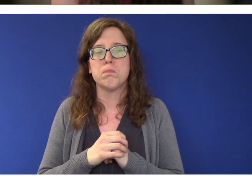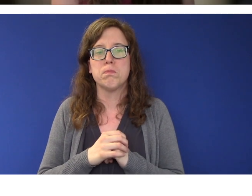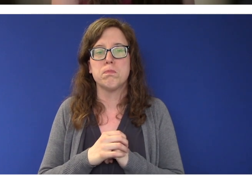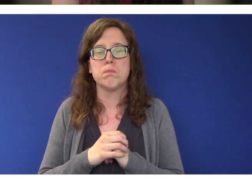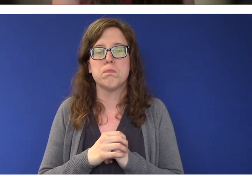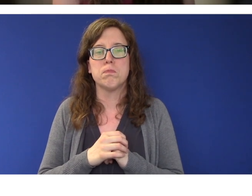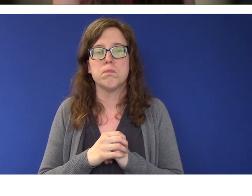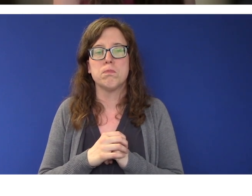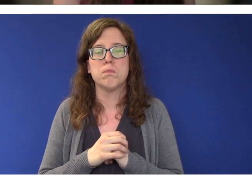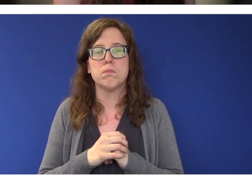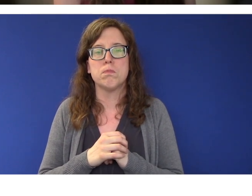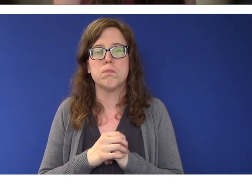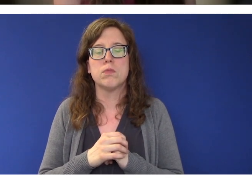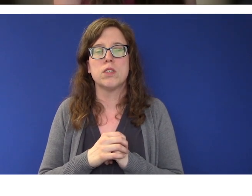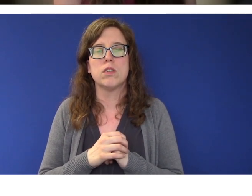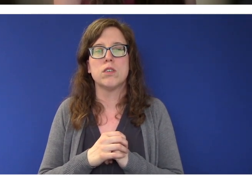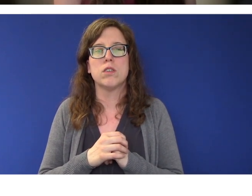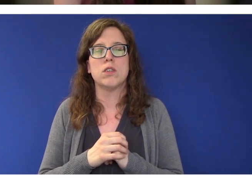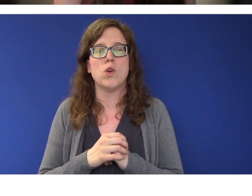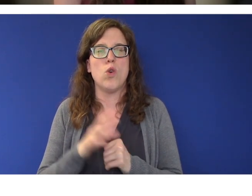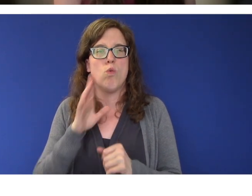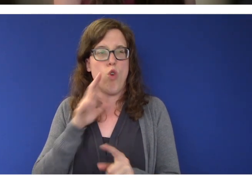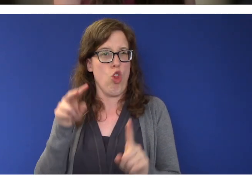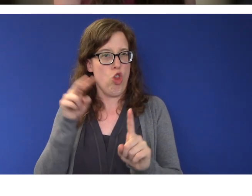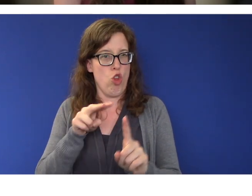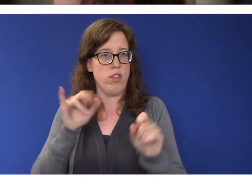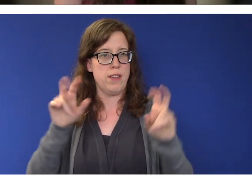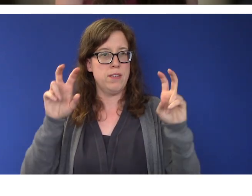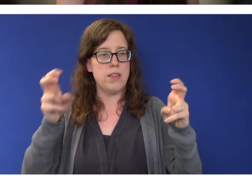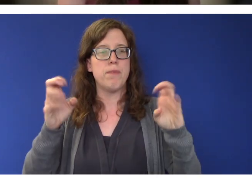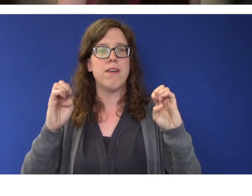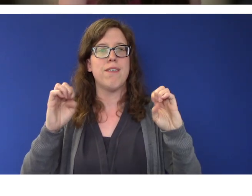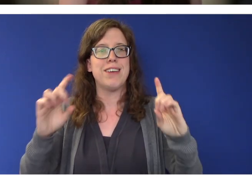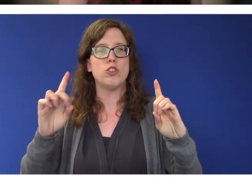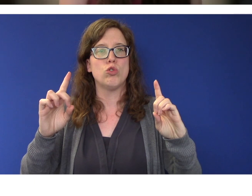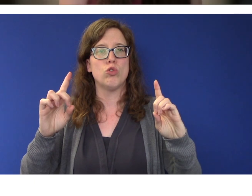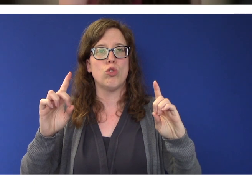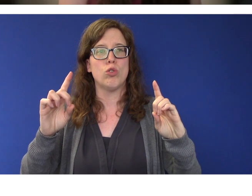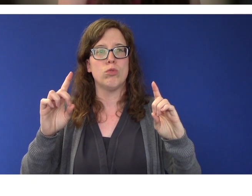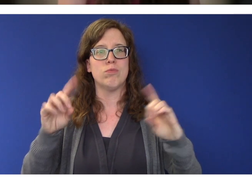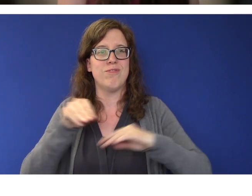look at the educational implications for students with CHARGE Syndrome in these